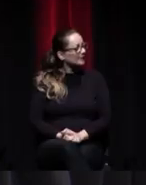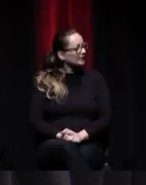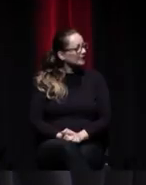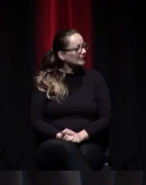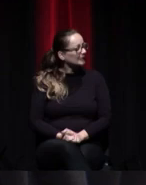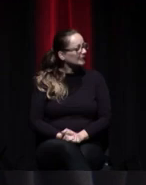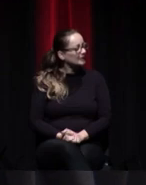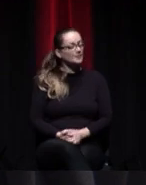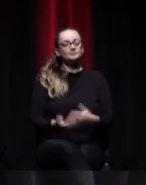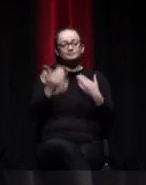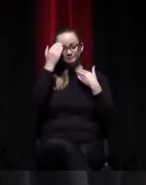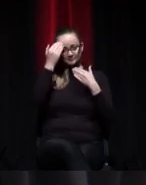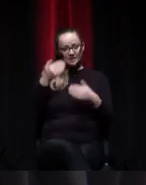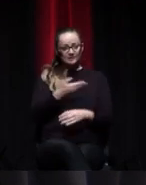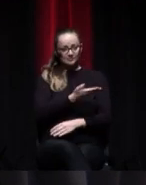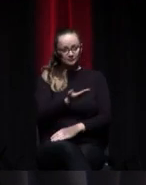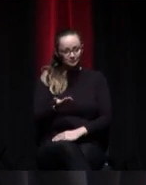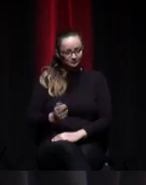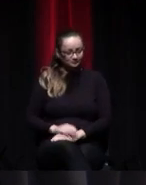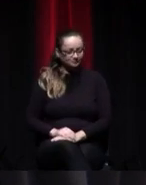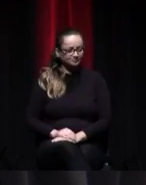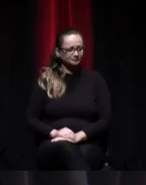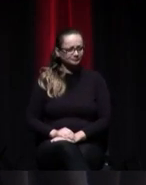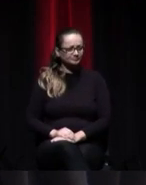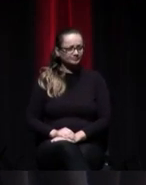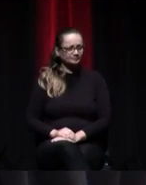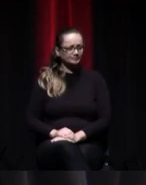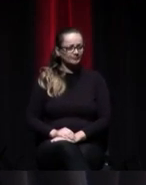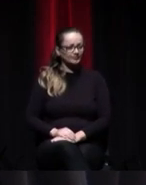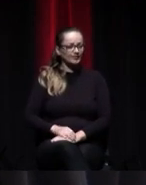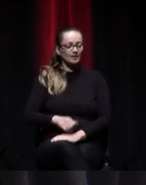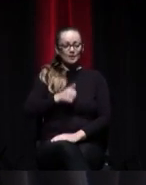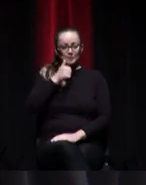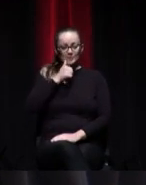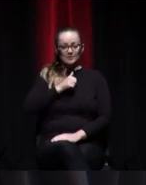Thank you, everyone. Kely Maia, from Sesc Rio Grande do Norte,